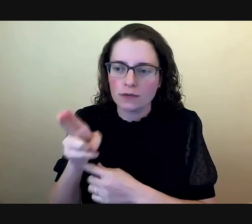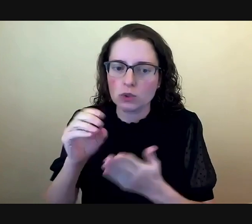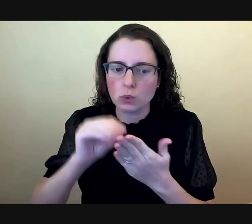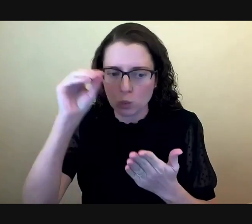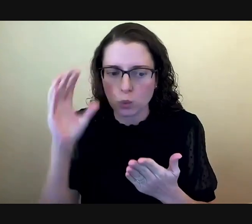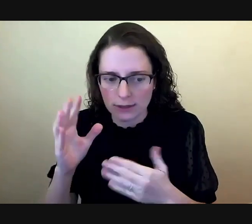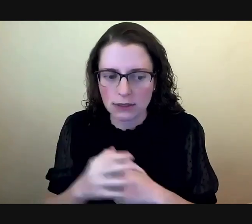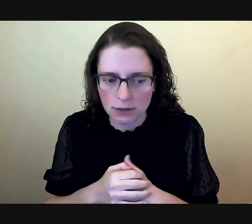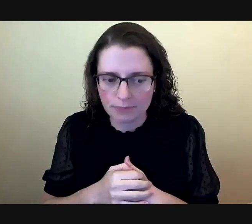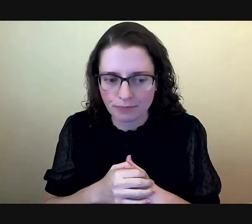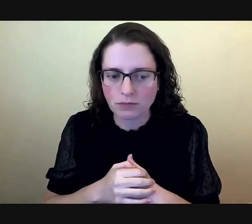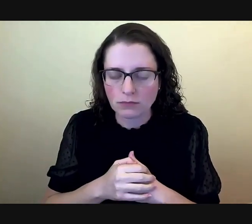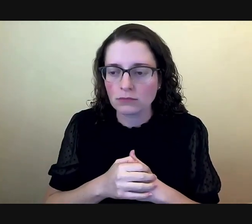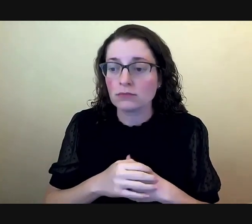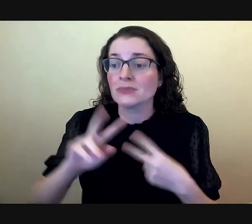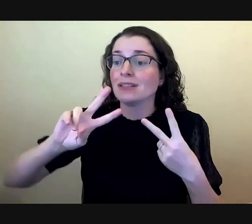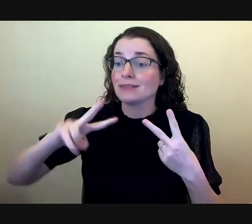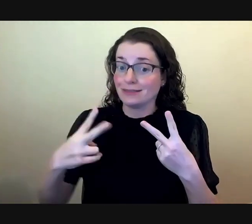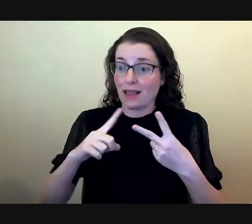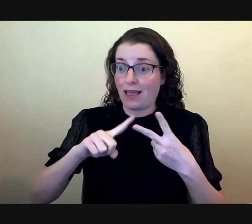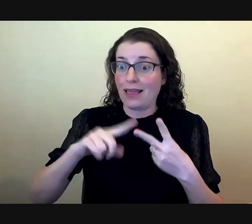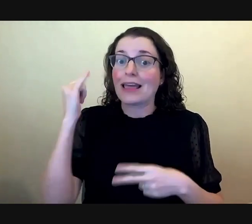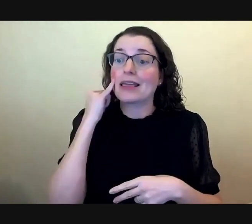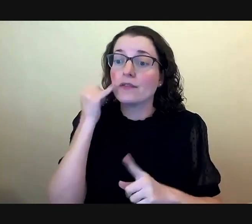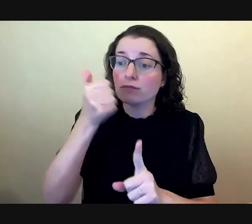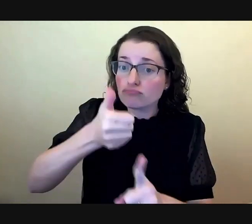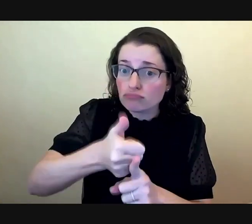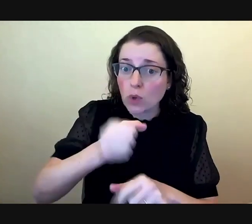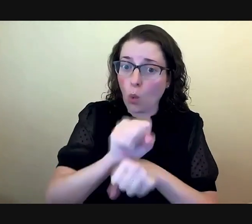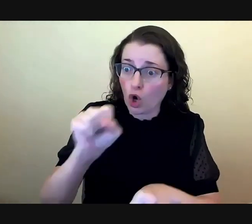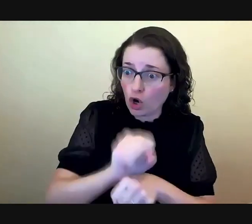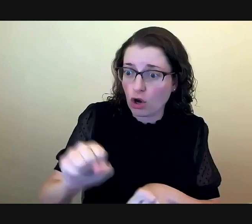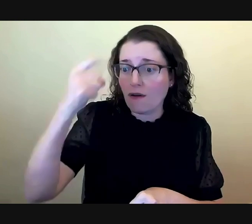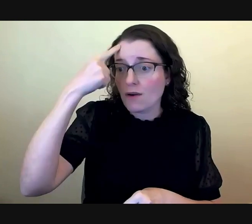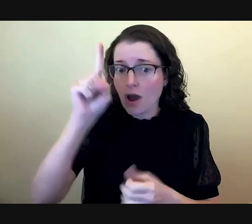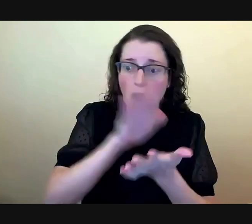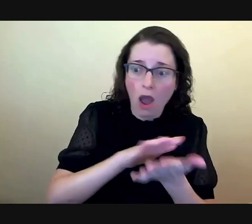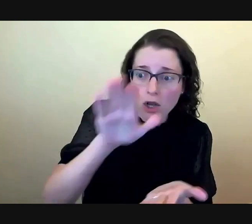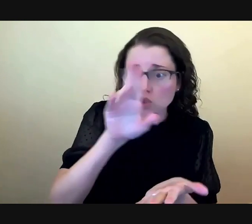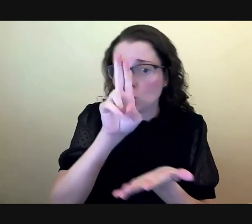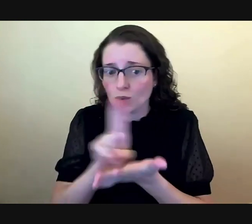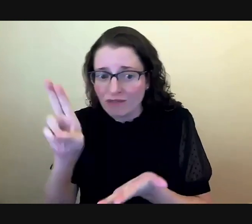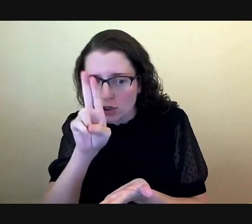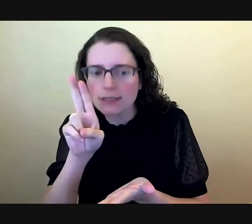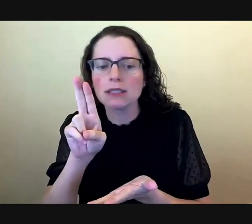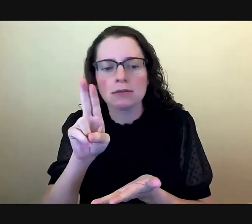communication access for deaf and hard of hearing students. Second disclaimer is if you are working at a college